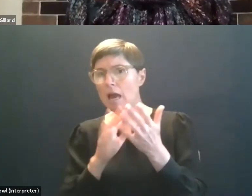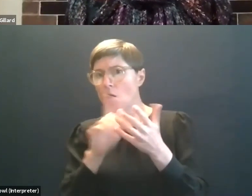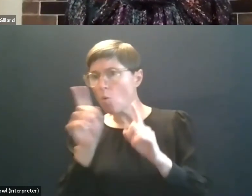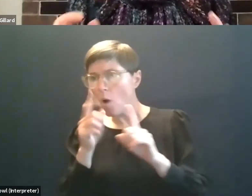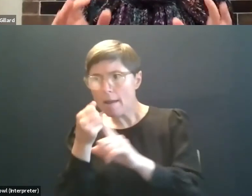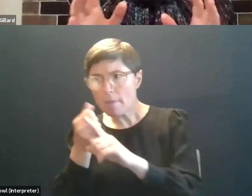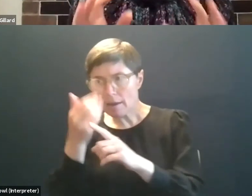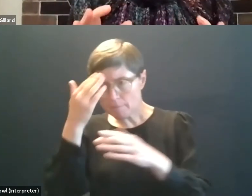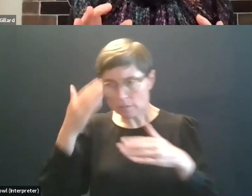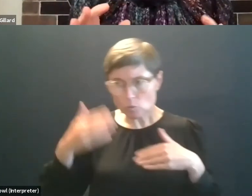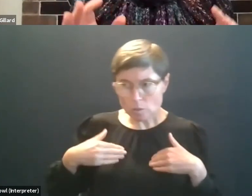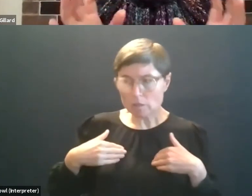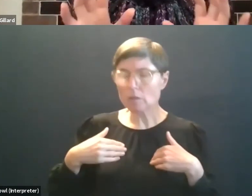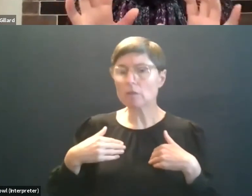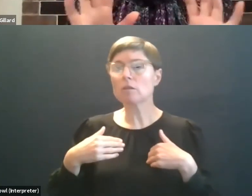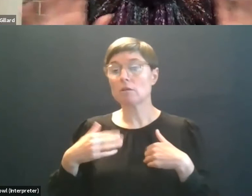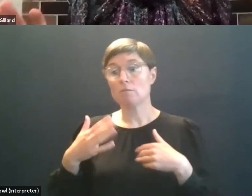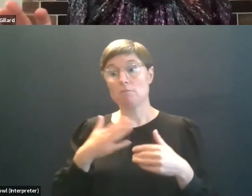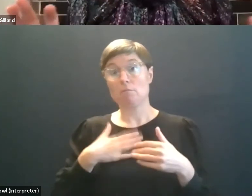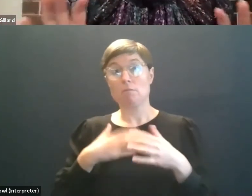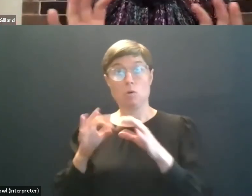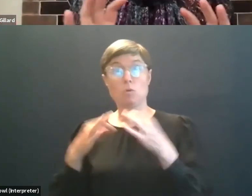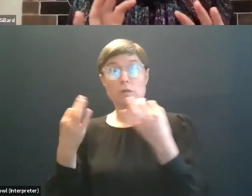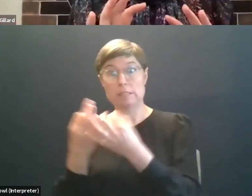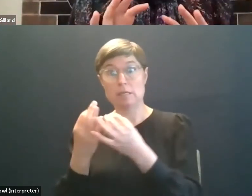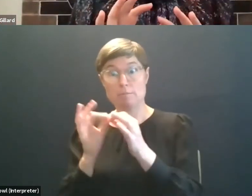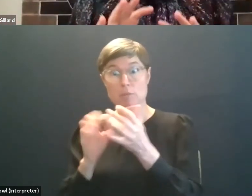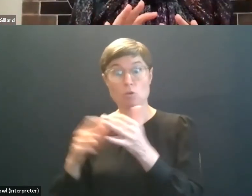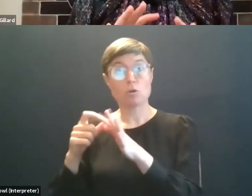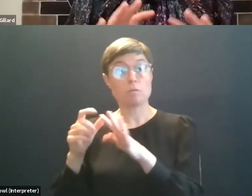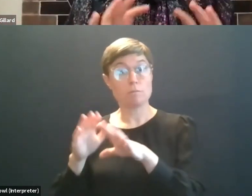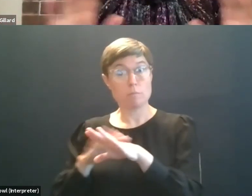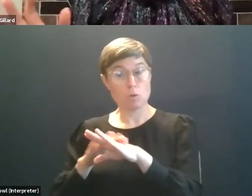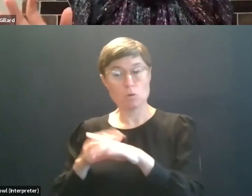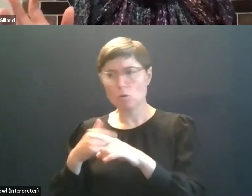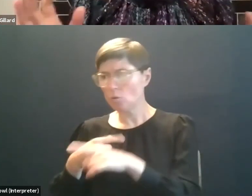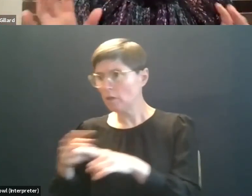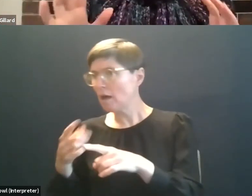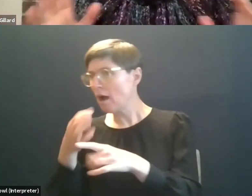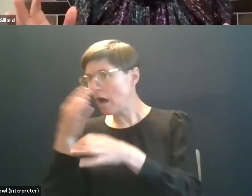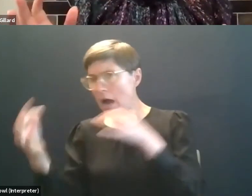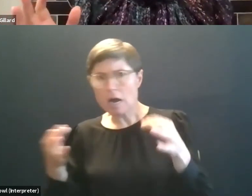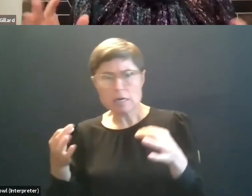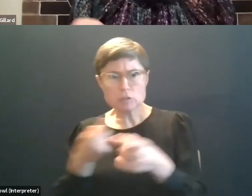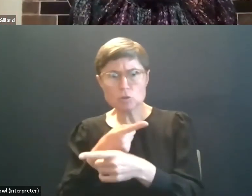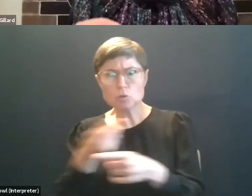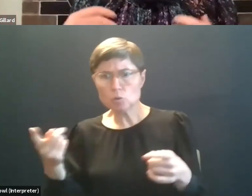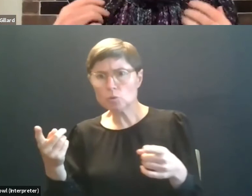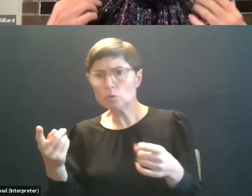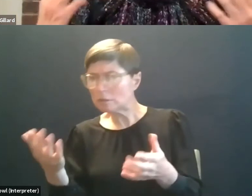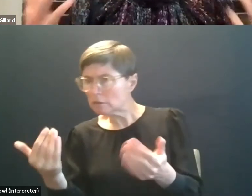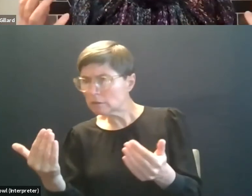ill-health, and at Beyond Blue we very much ask people to cite their thinking about mental